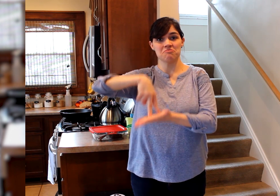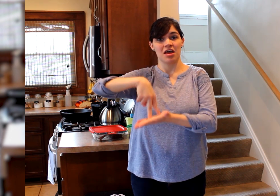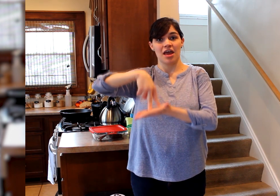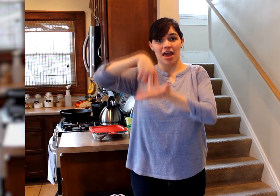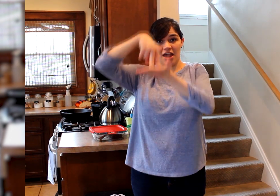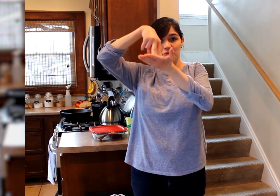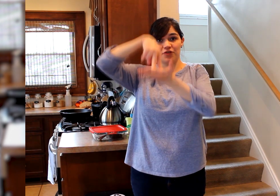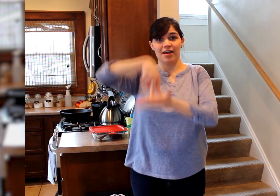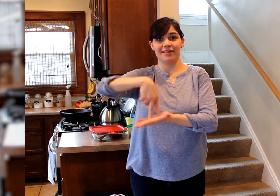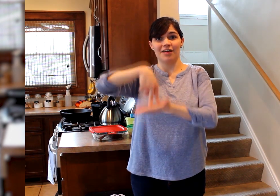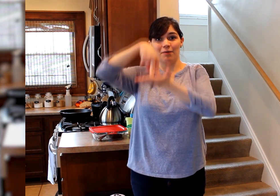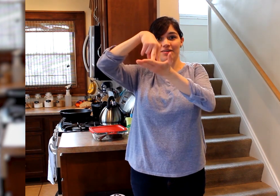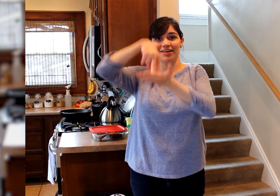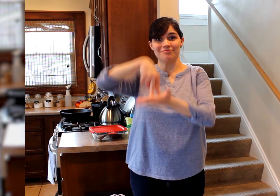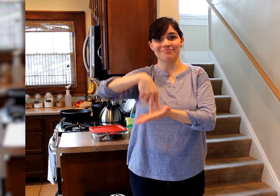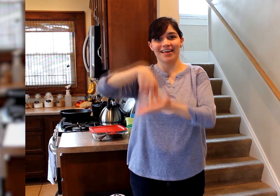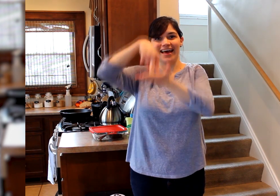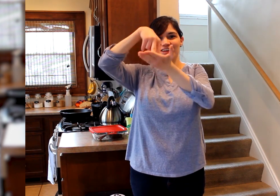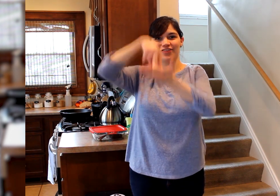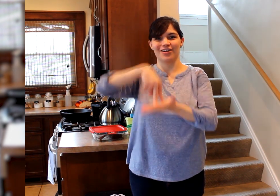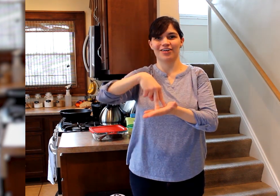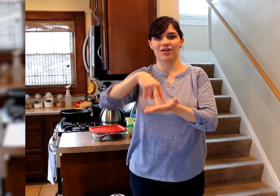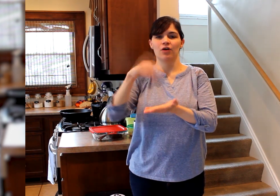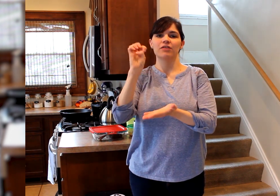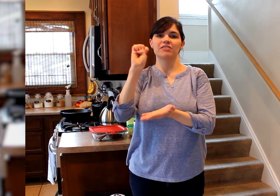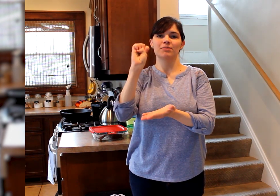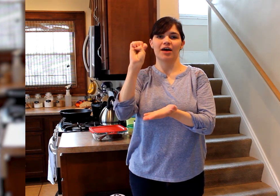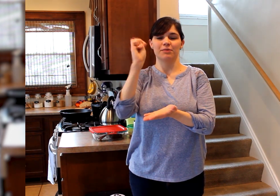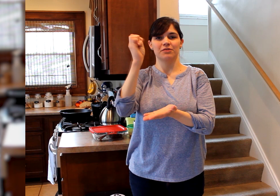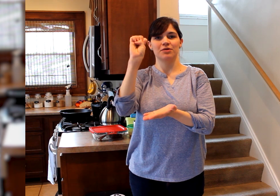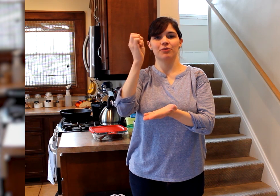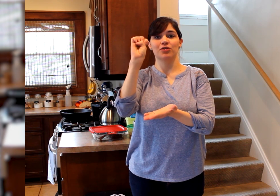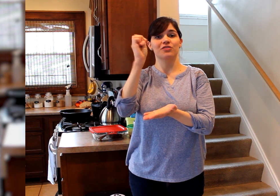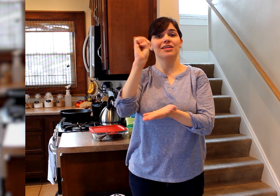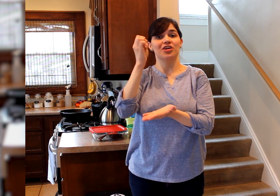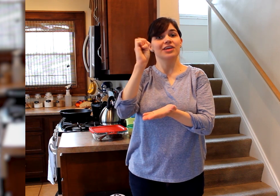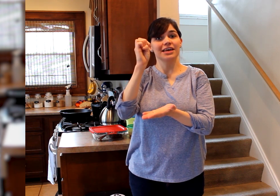and move your hand up and down: elevator. Sometimes people use the letter E for